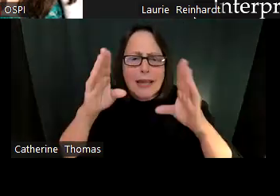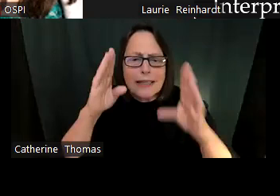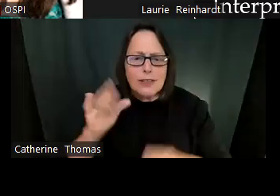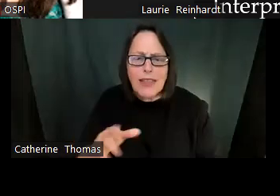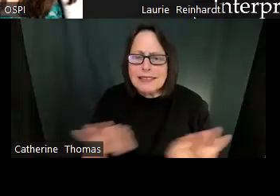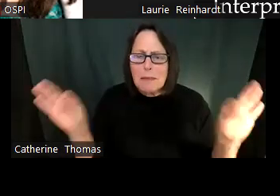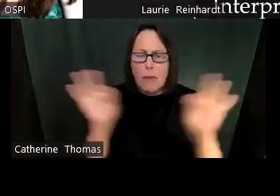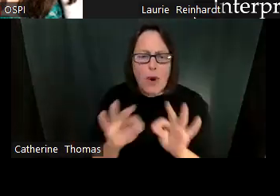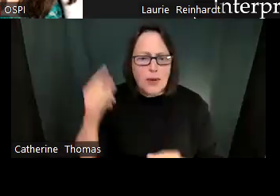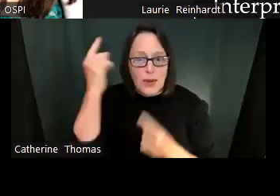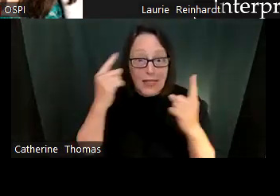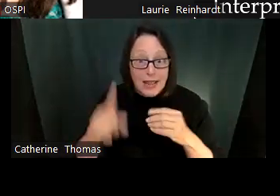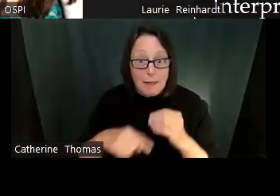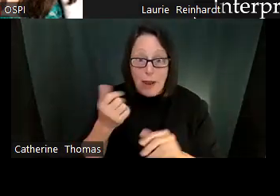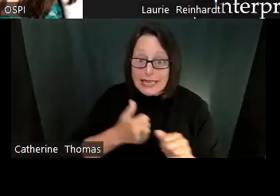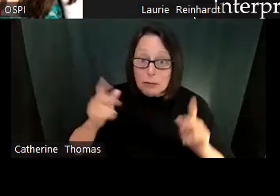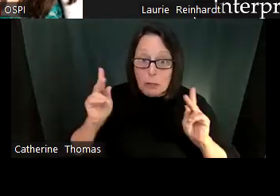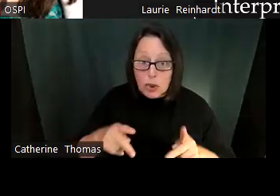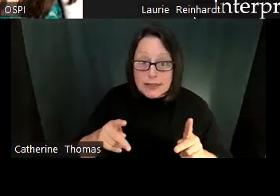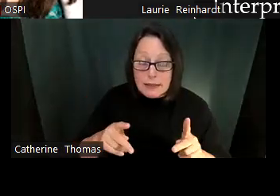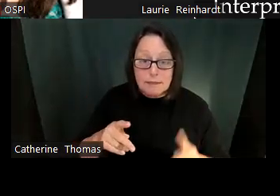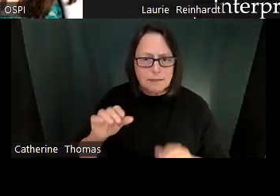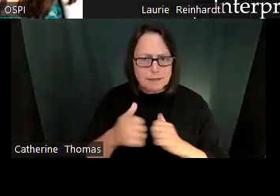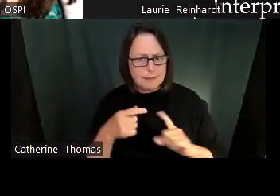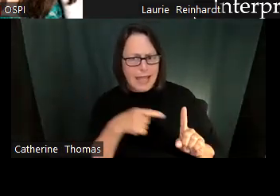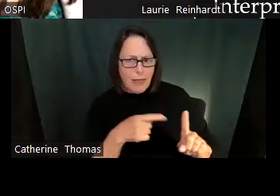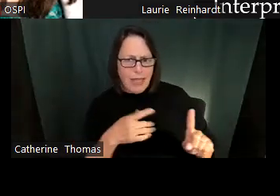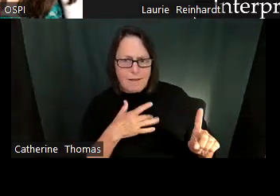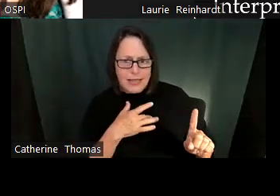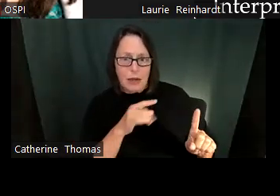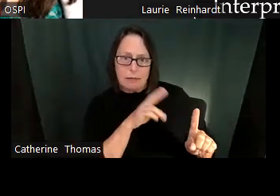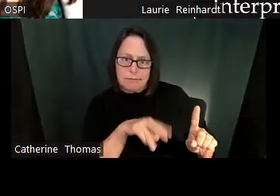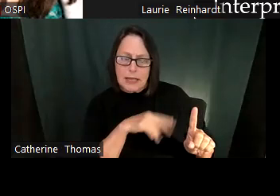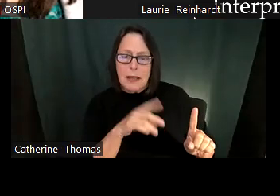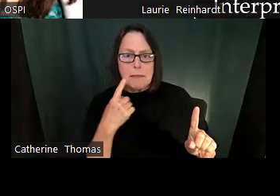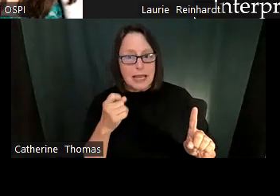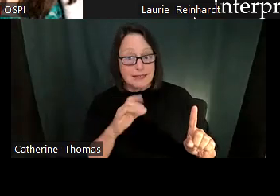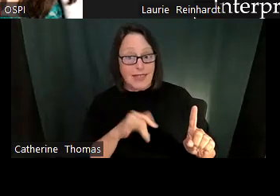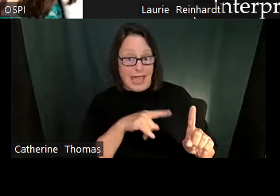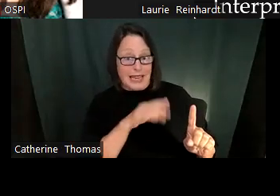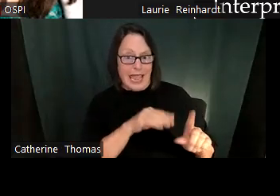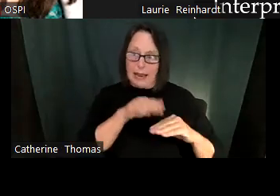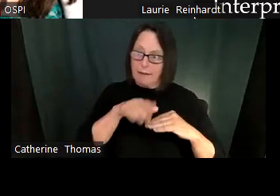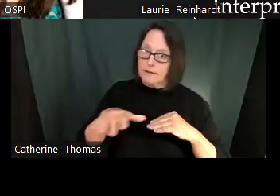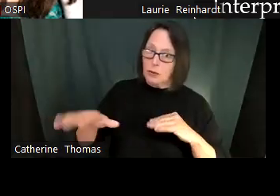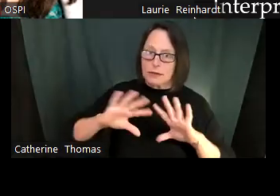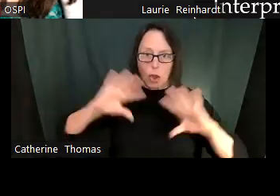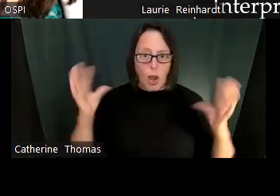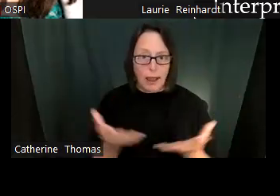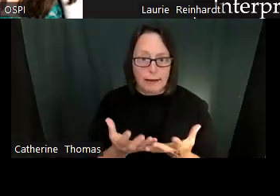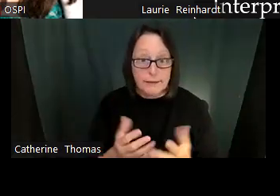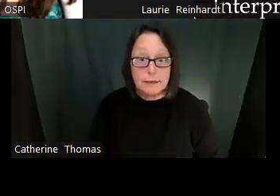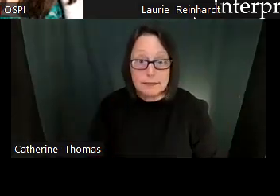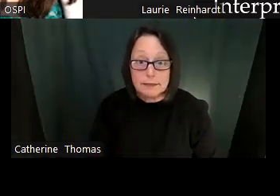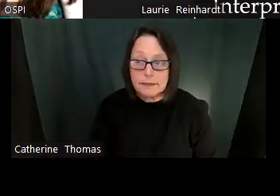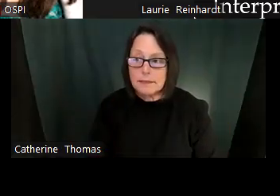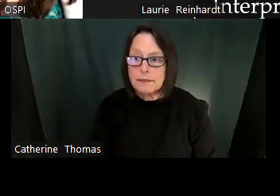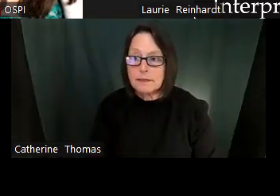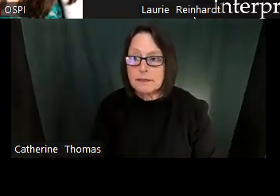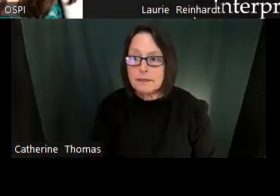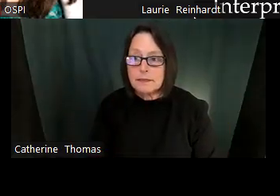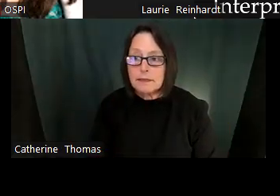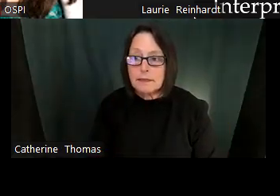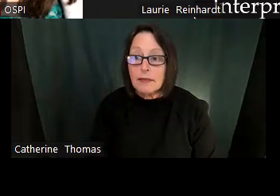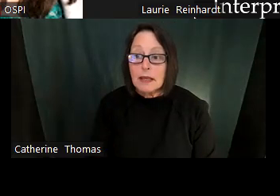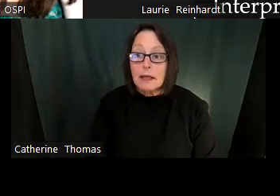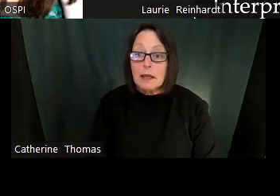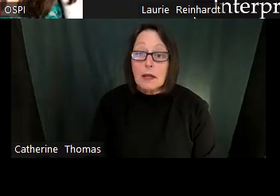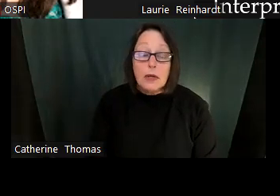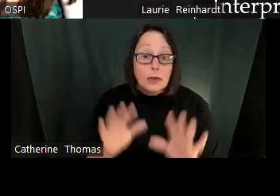Right? There's even some recent literature that really shows that the leadership well being then influences educators' well being and how they perceive themselves, which influences students.